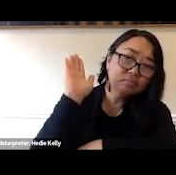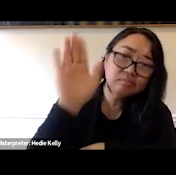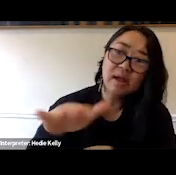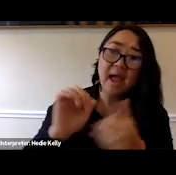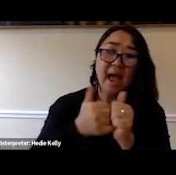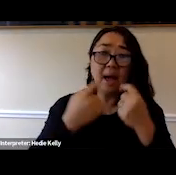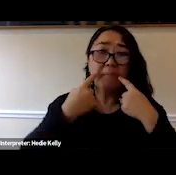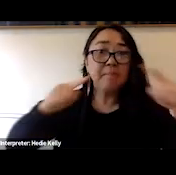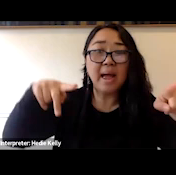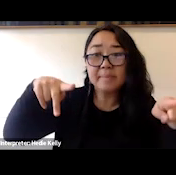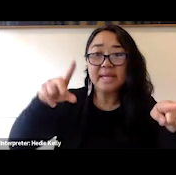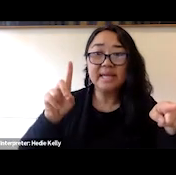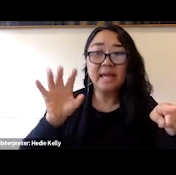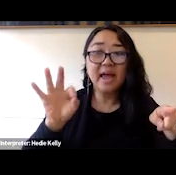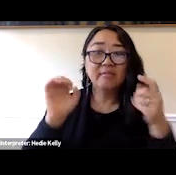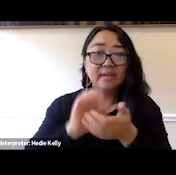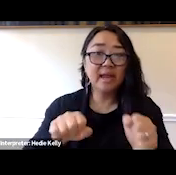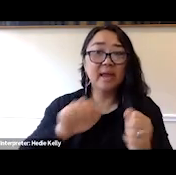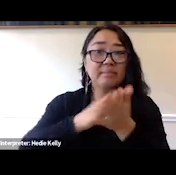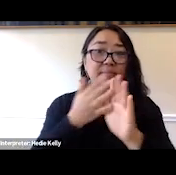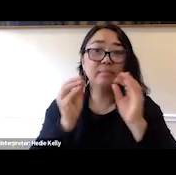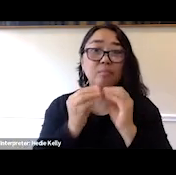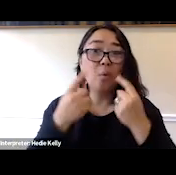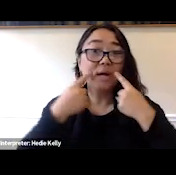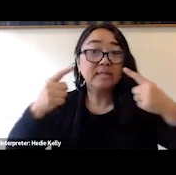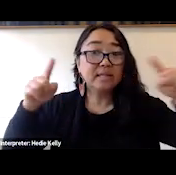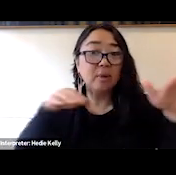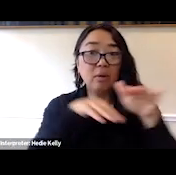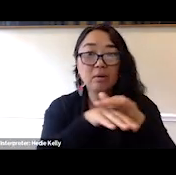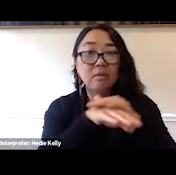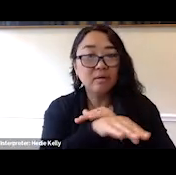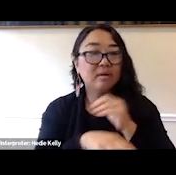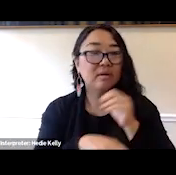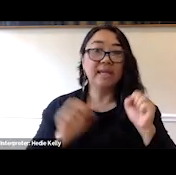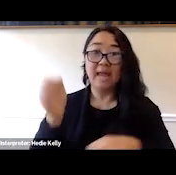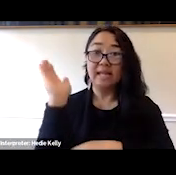So we're obviously not going to be able to explain all of it in one presentation.